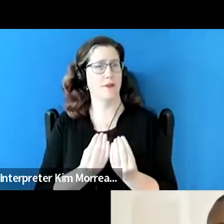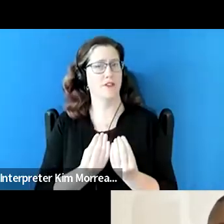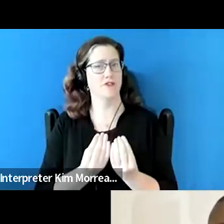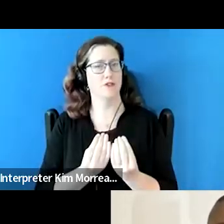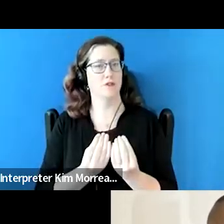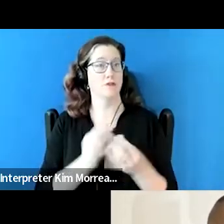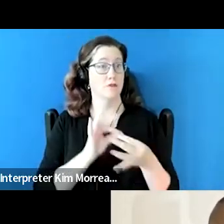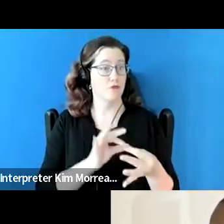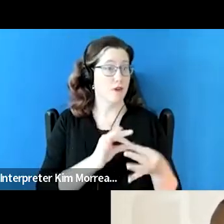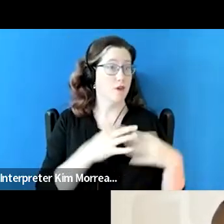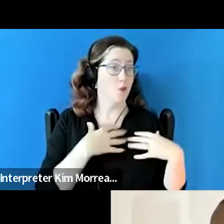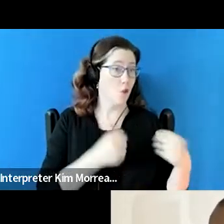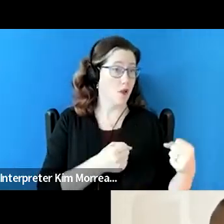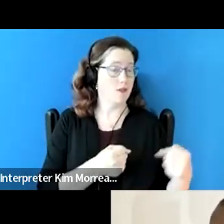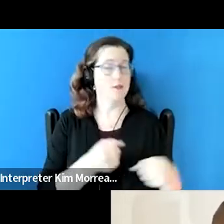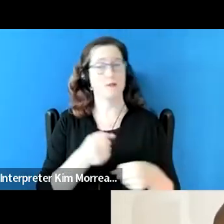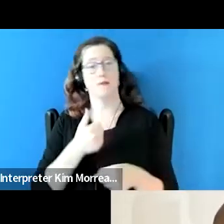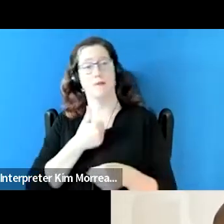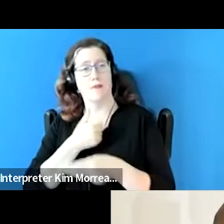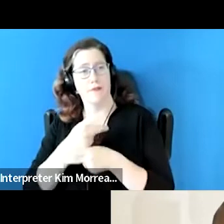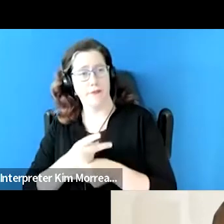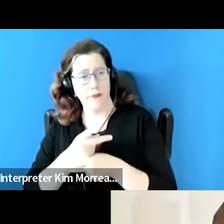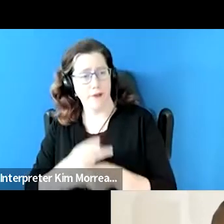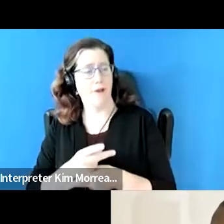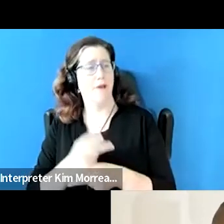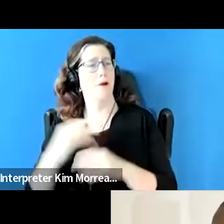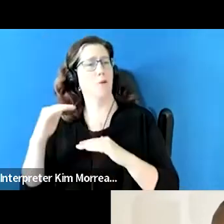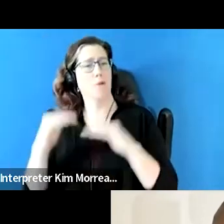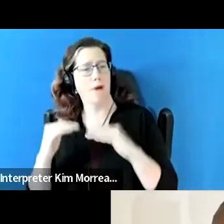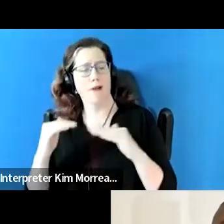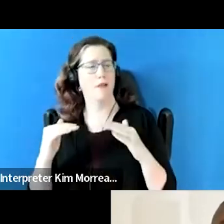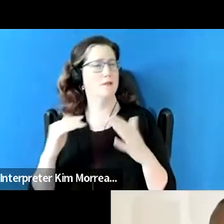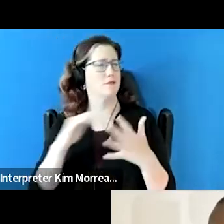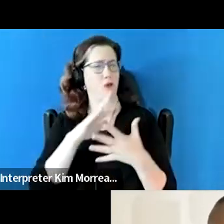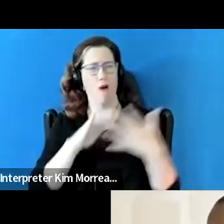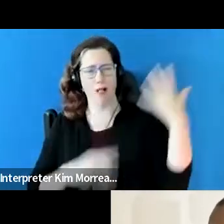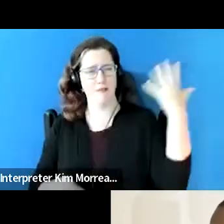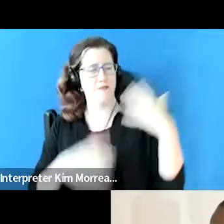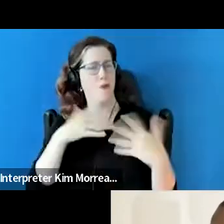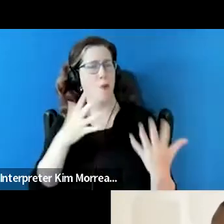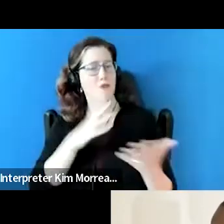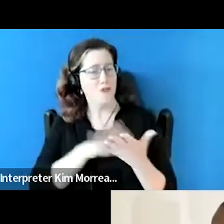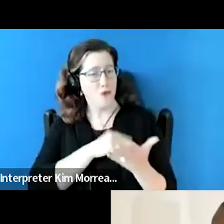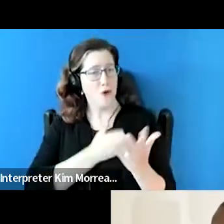to wellness and self care and balance and all of that? What have you learned through all of those challenges